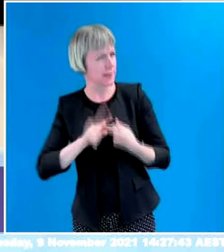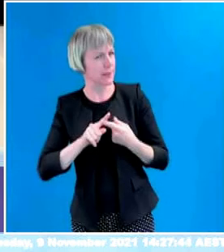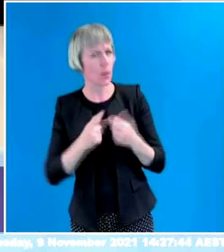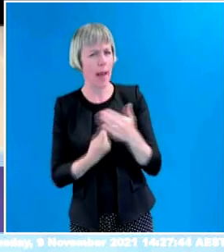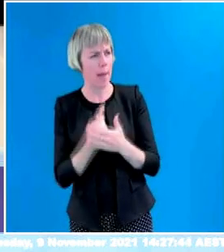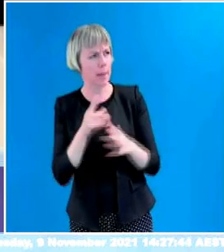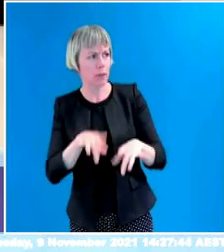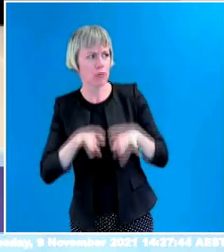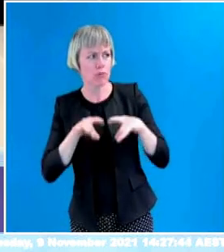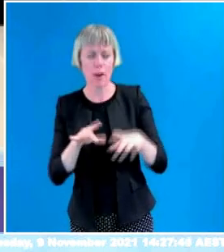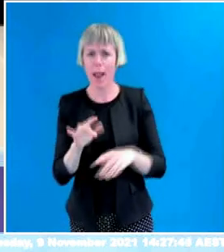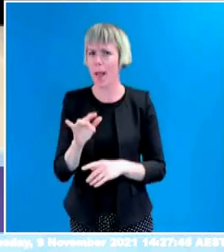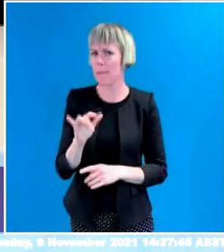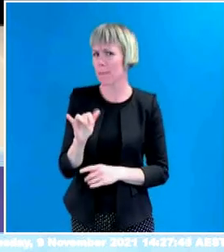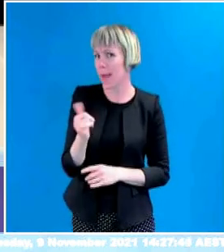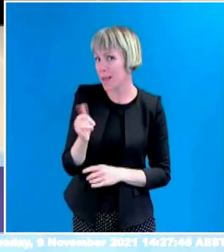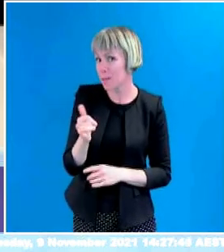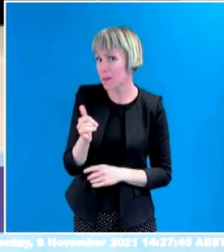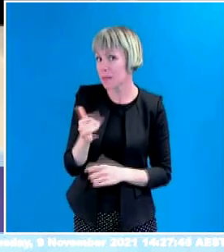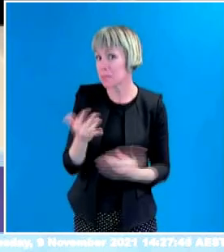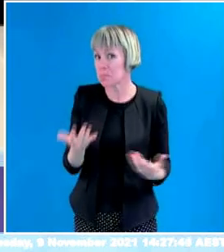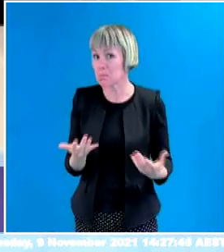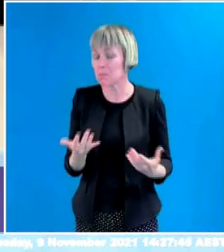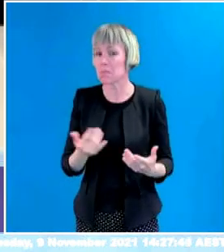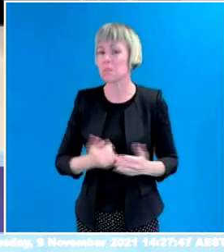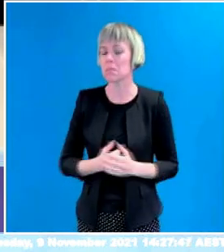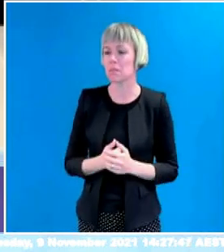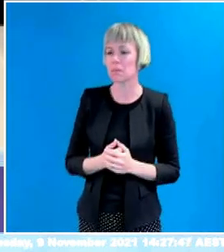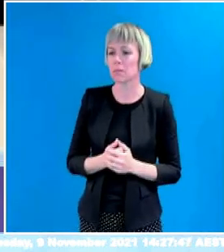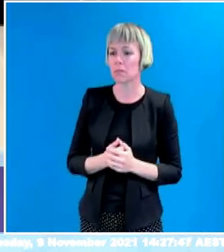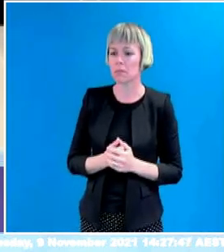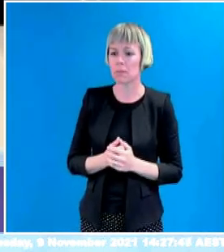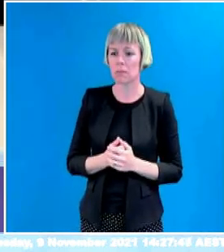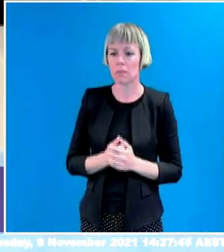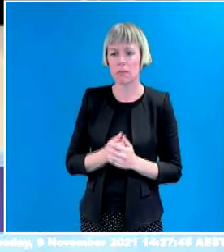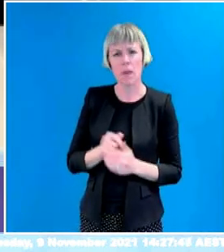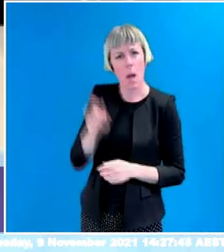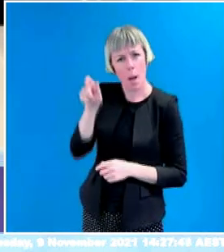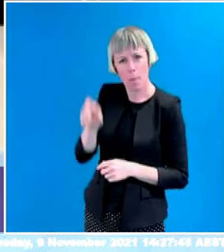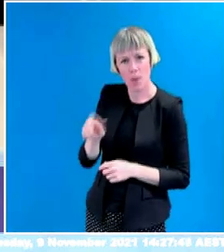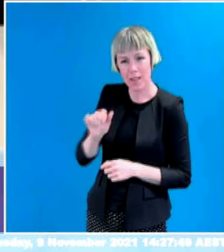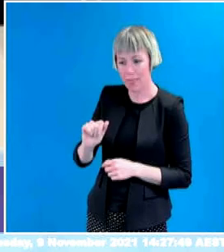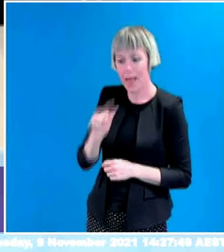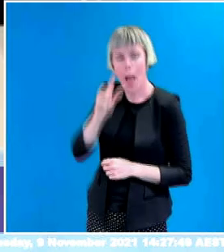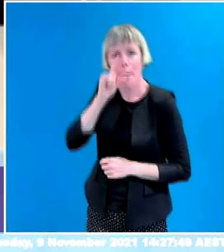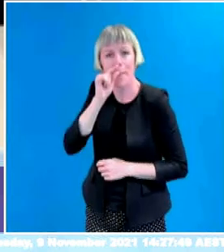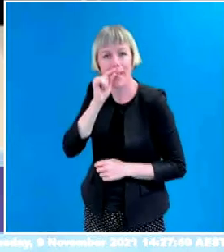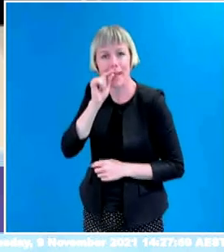And whilst issues of legal capacity and autonomy of decision-making must be the